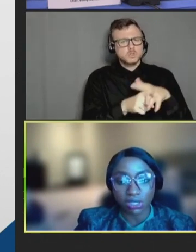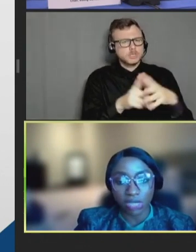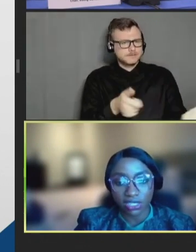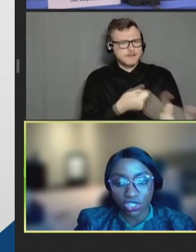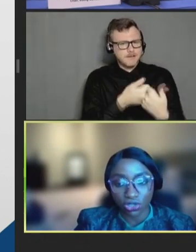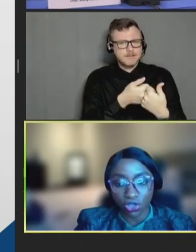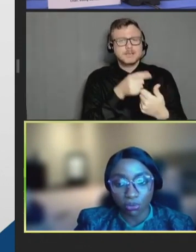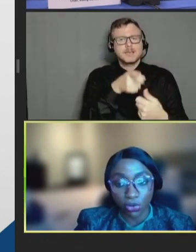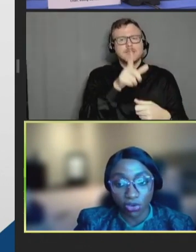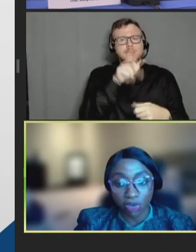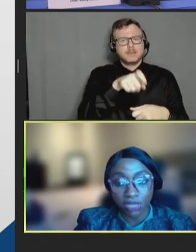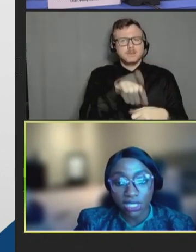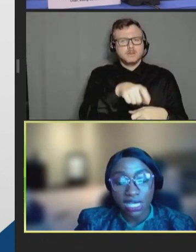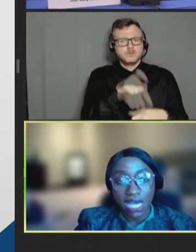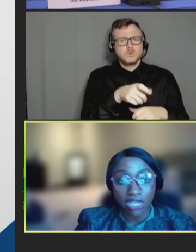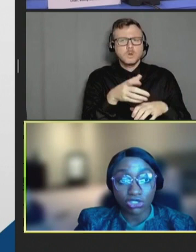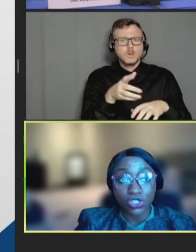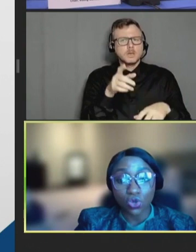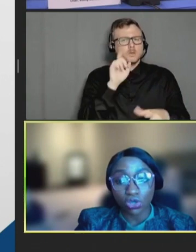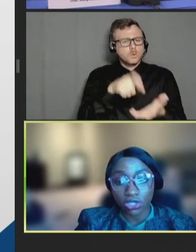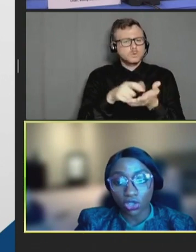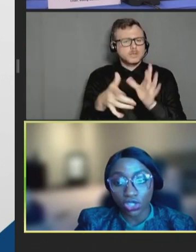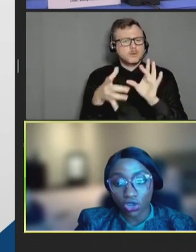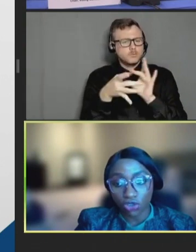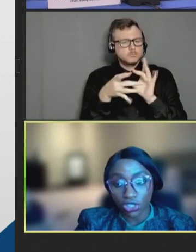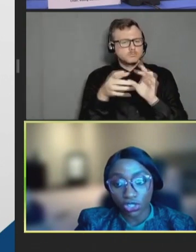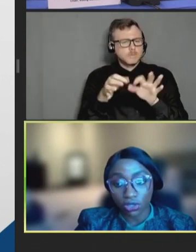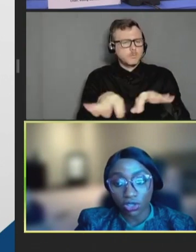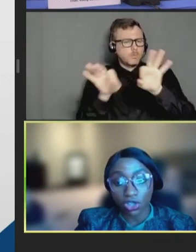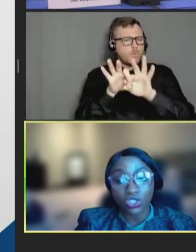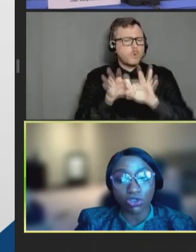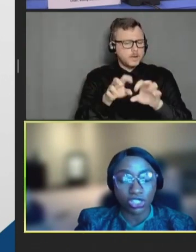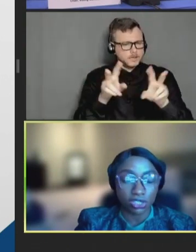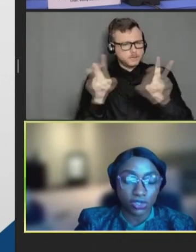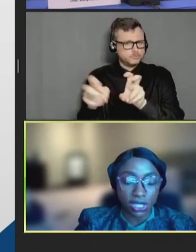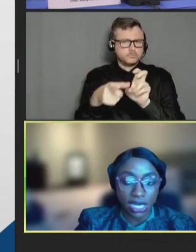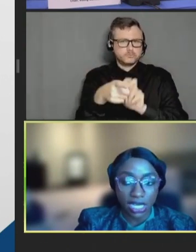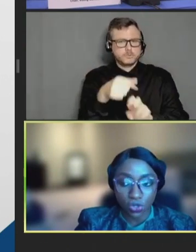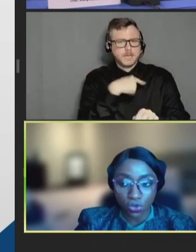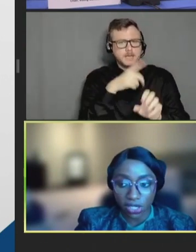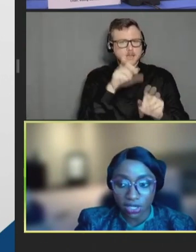written organization programs and had restored lost coverage levels in the last two years.